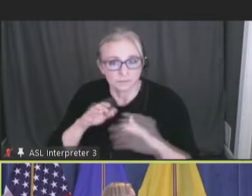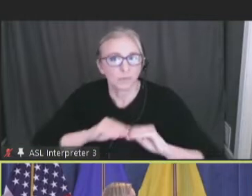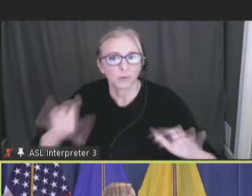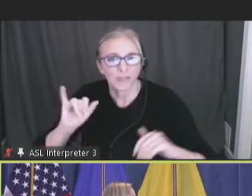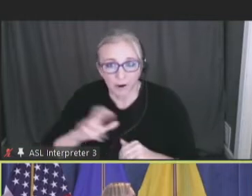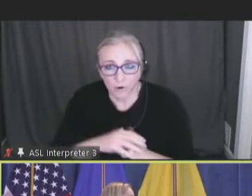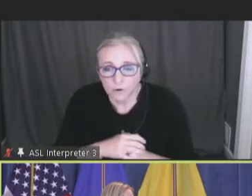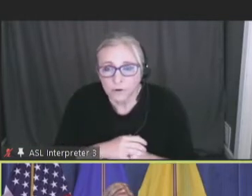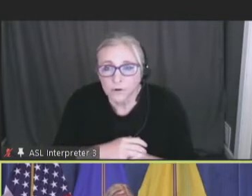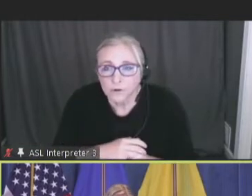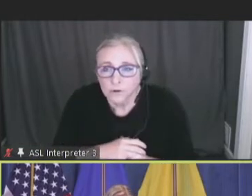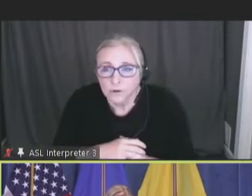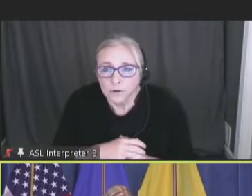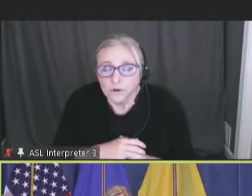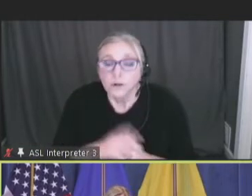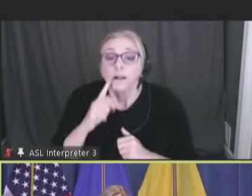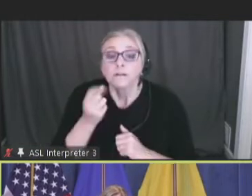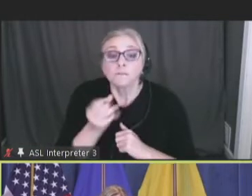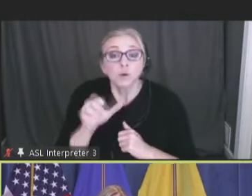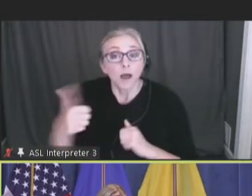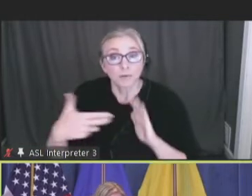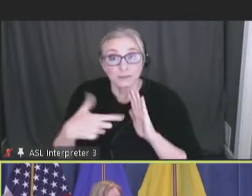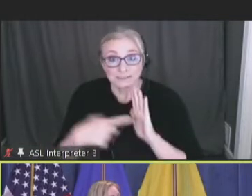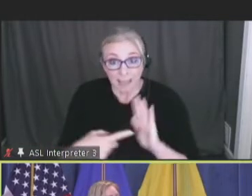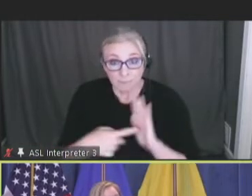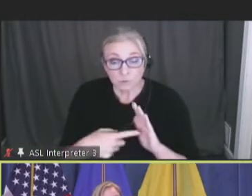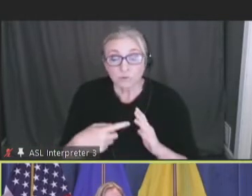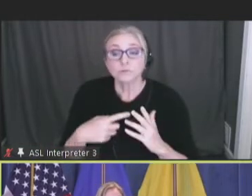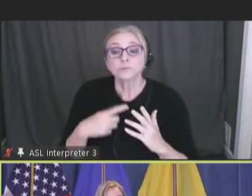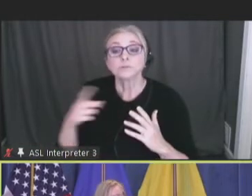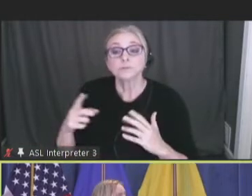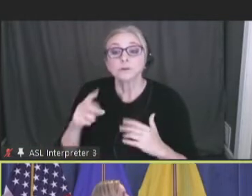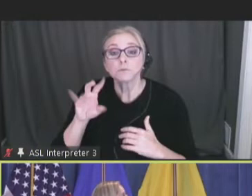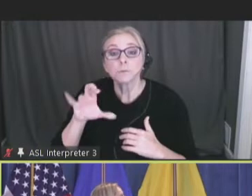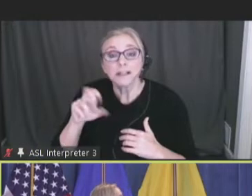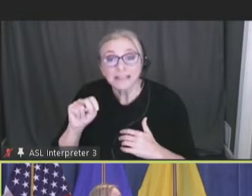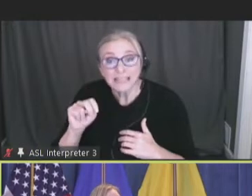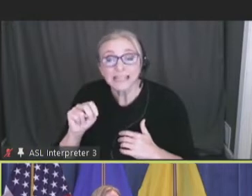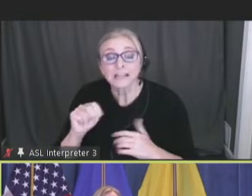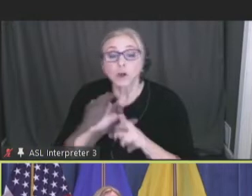A couple more examples included Vermillion Cultural Association,